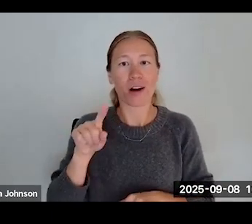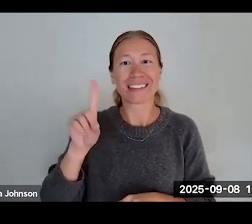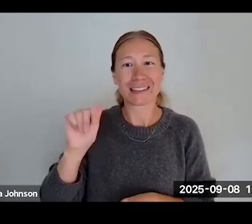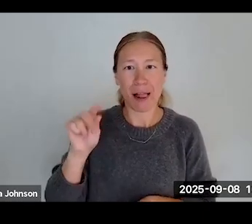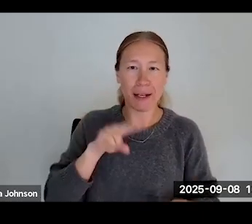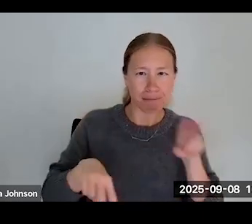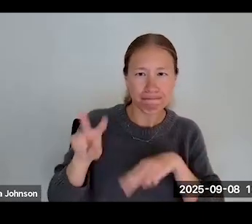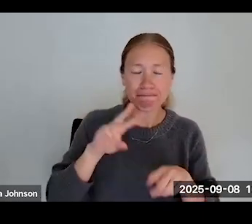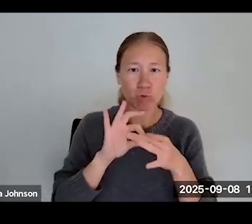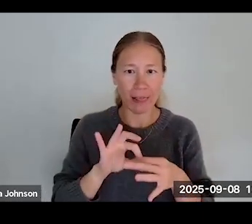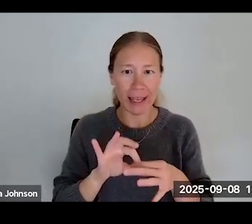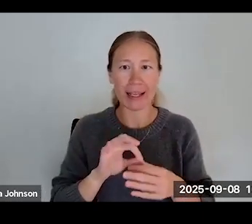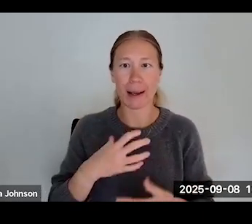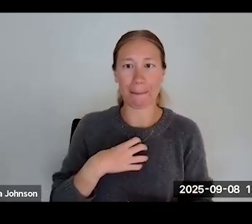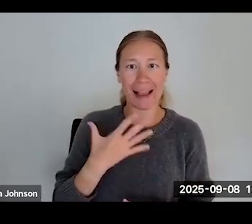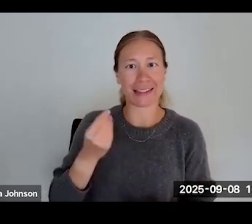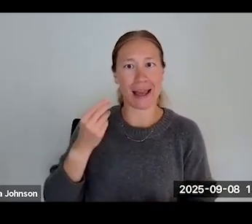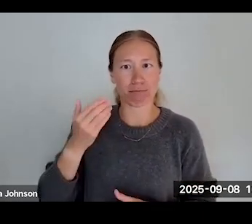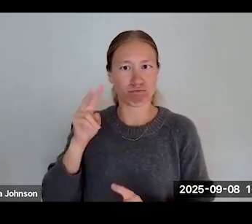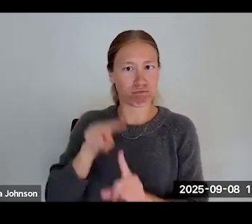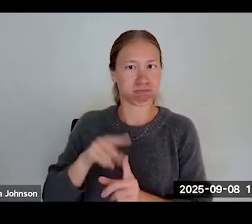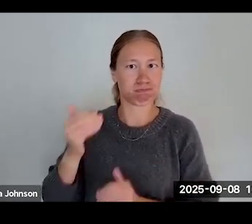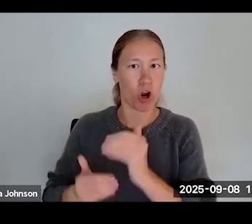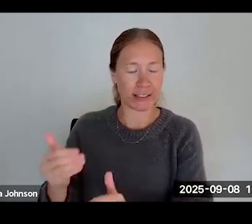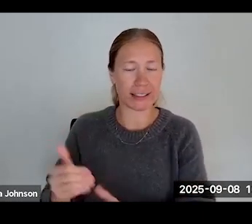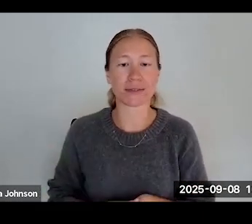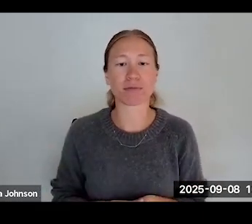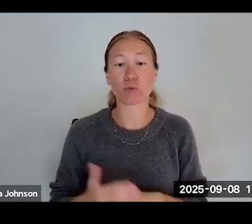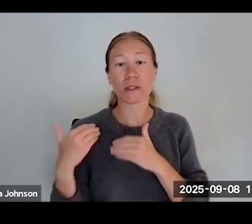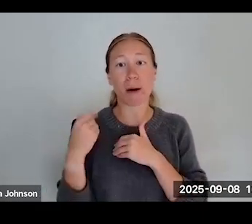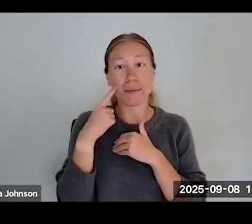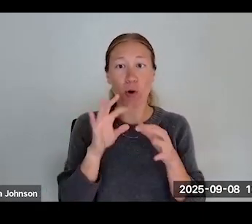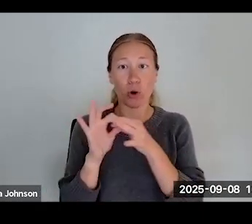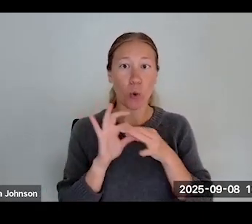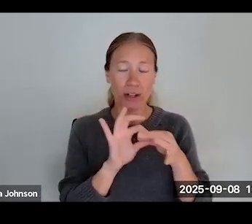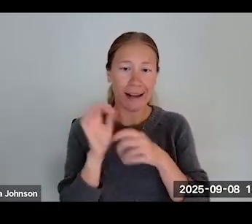and grievance processes, and is responsible for coordination of efforts